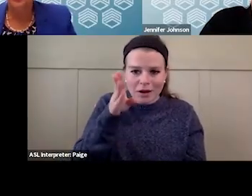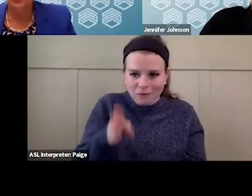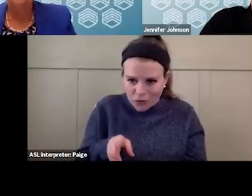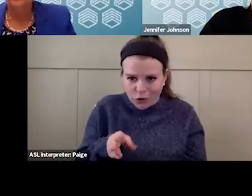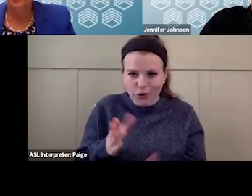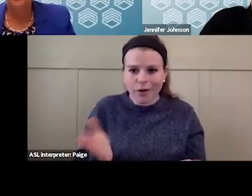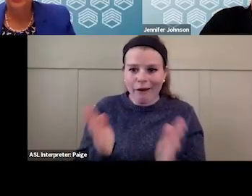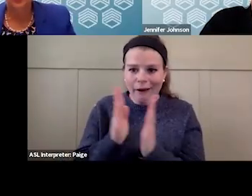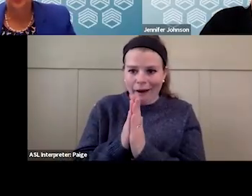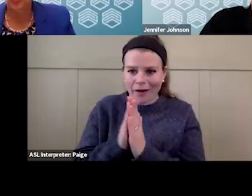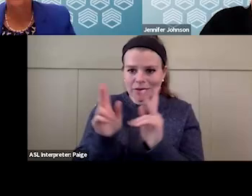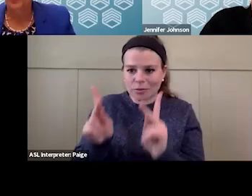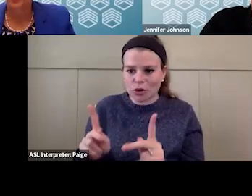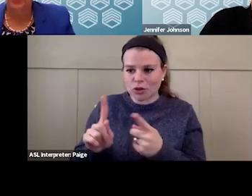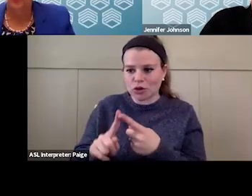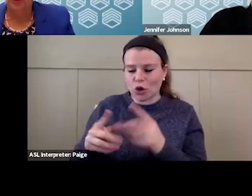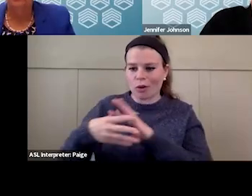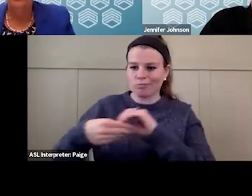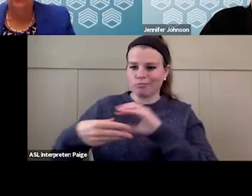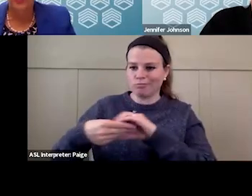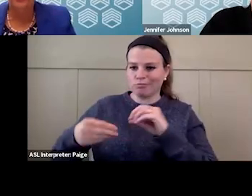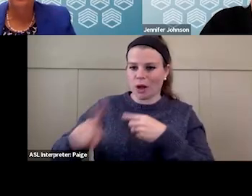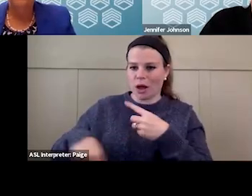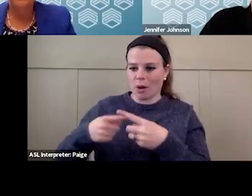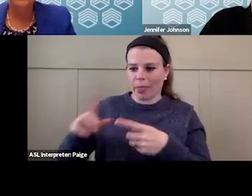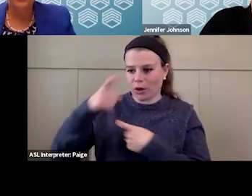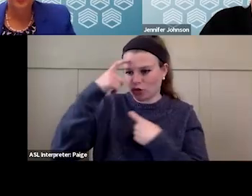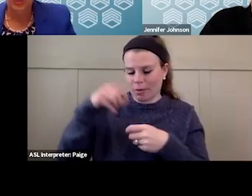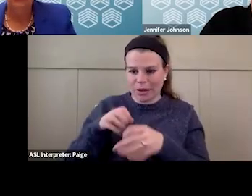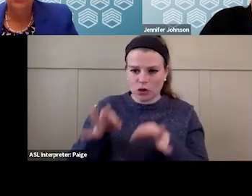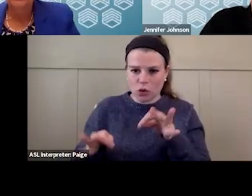person to talk about their particular trauma with you in court, okay? That's not your job.